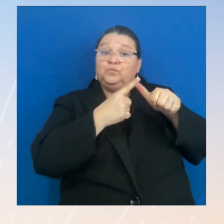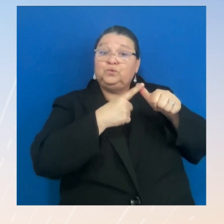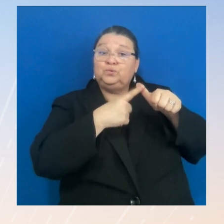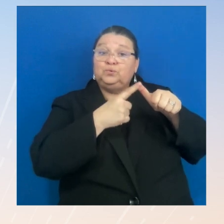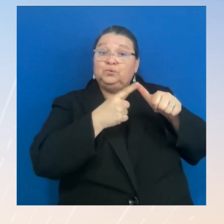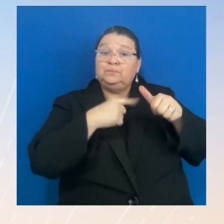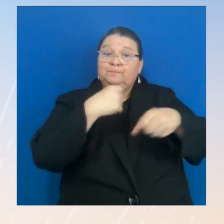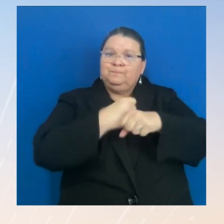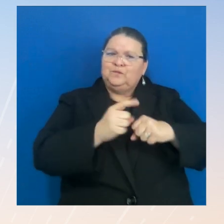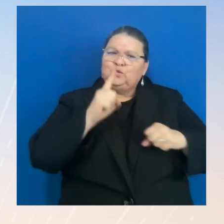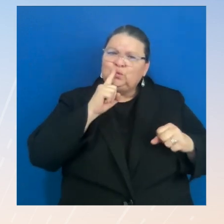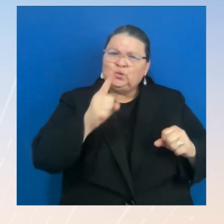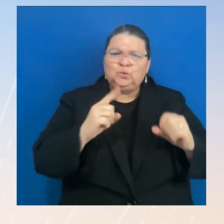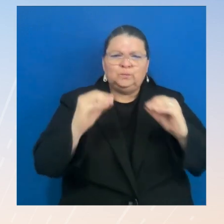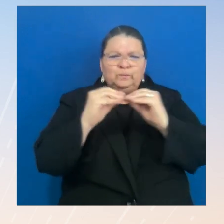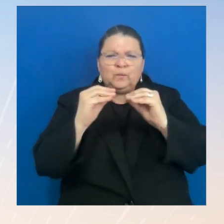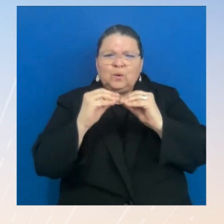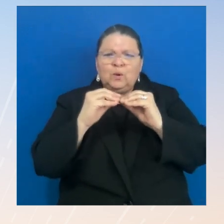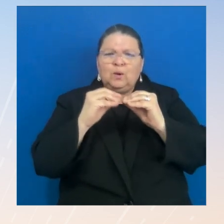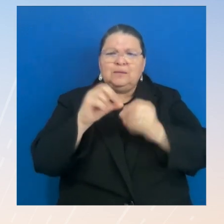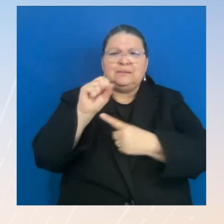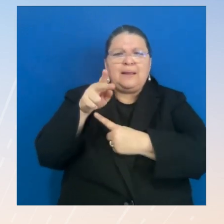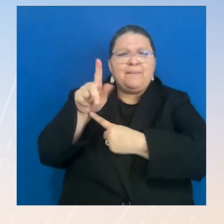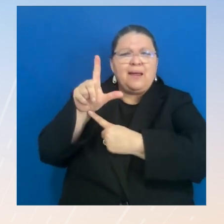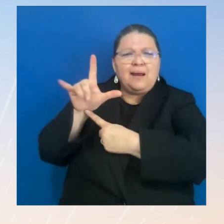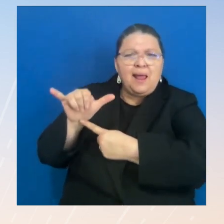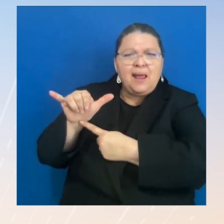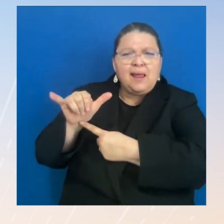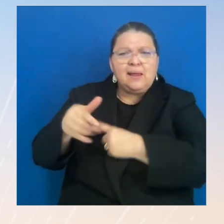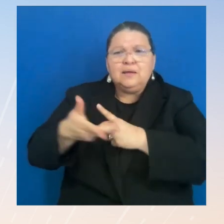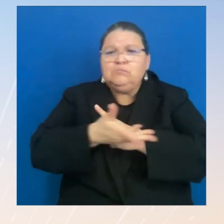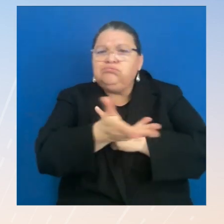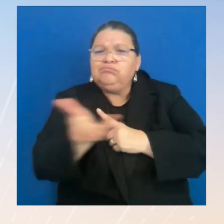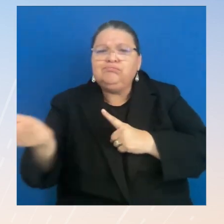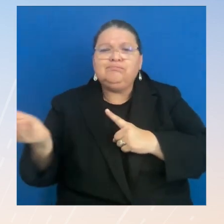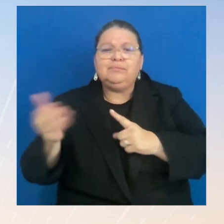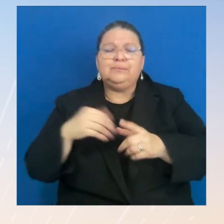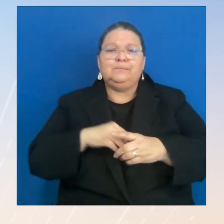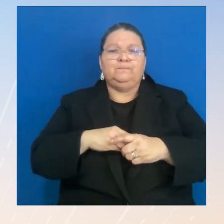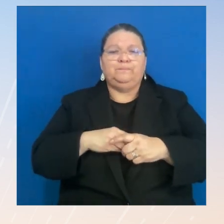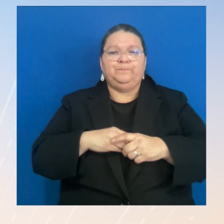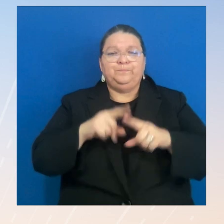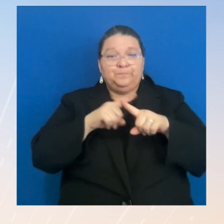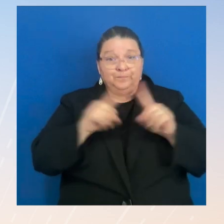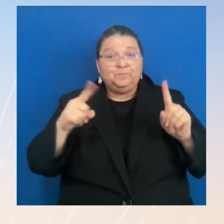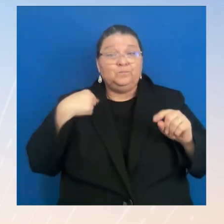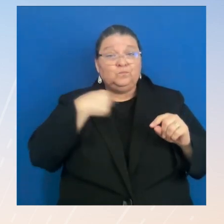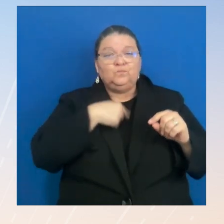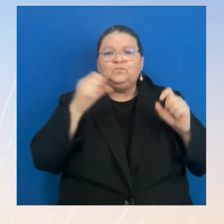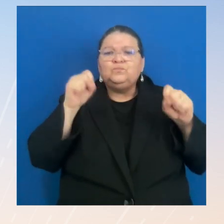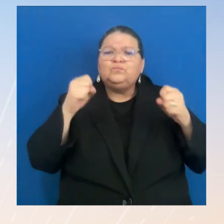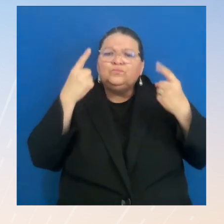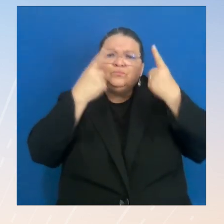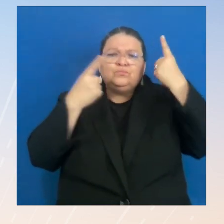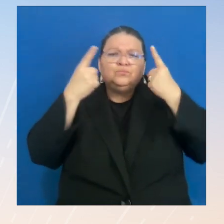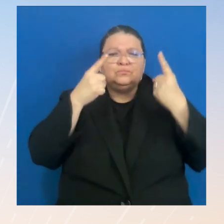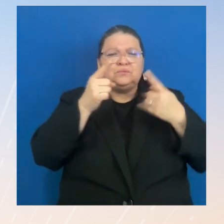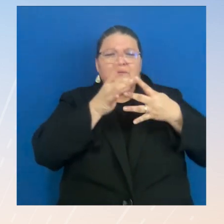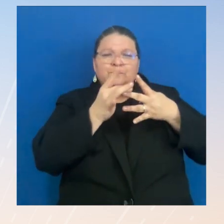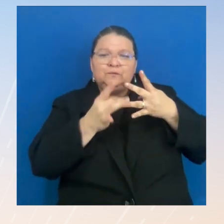is a big priority and a focus for us. But we're looking at a range of domestic options, including all the ones you mentioned, just no decision has been made at this point in time.